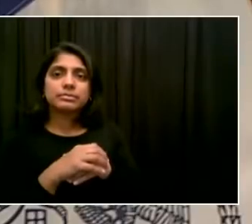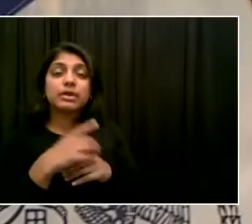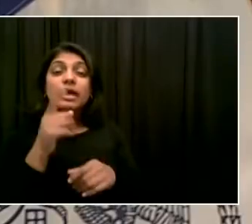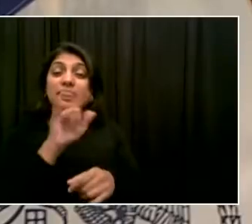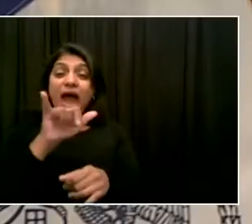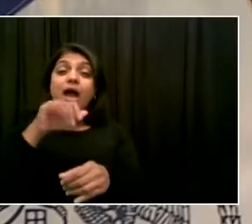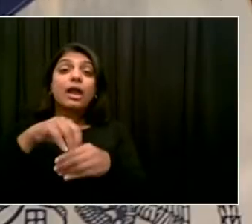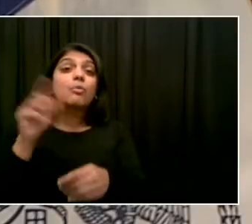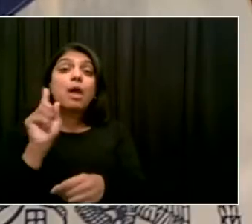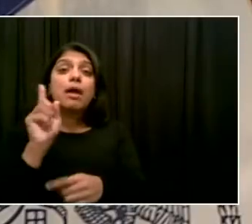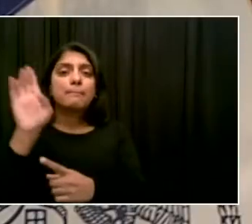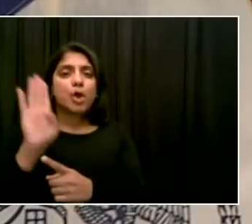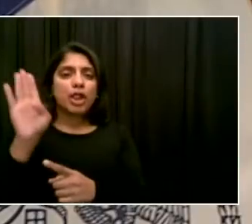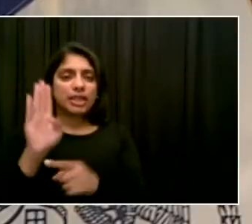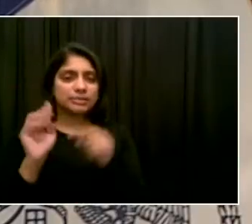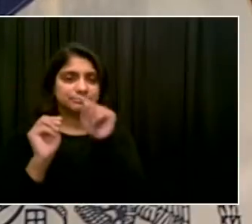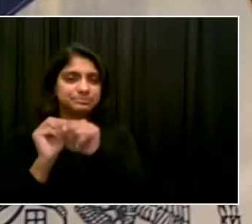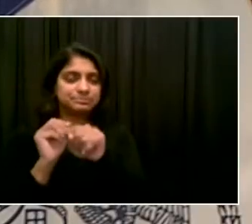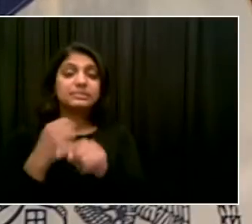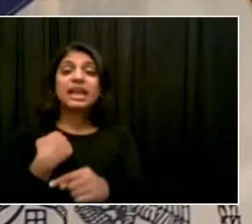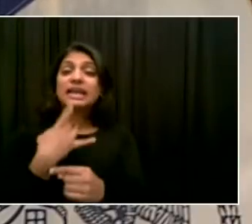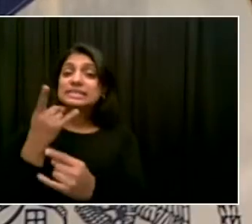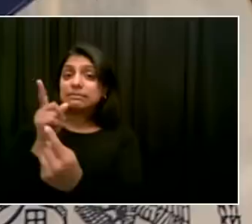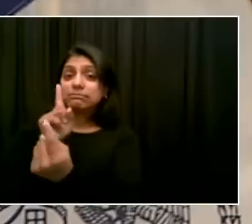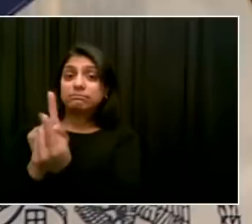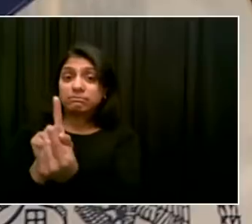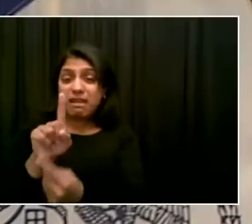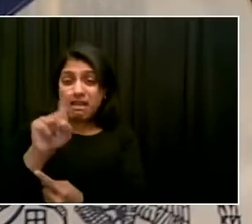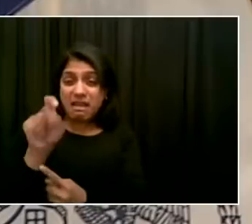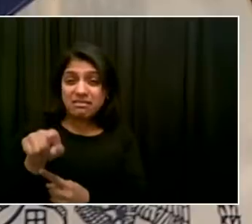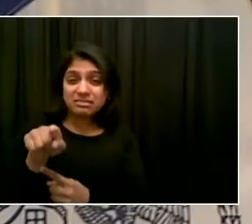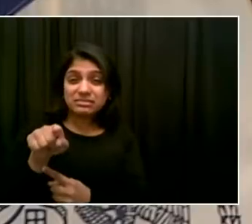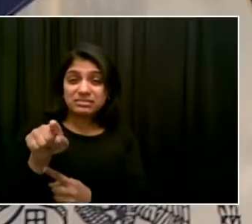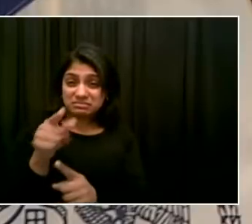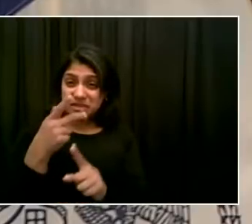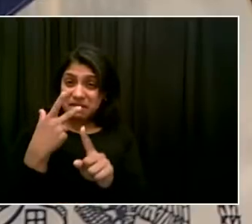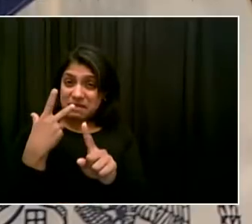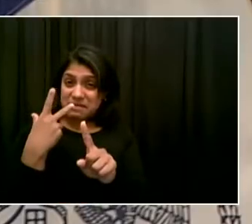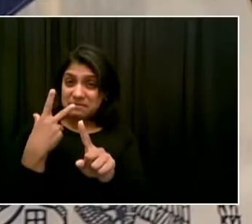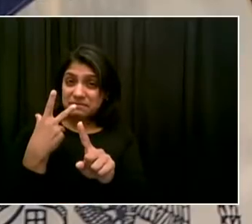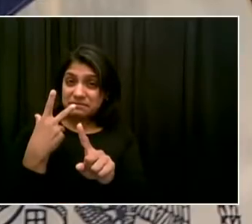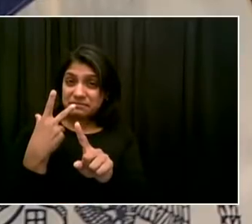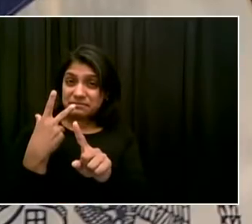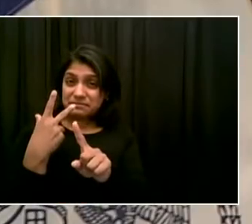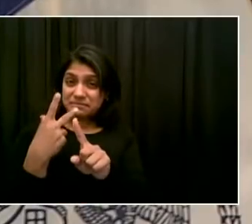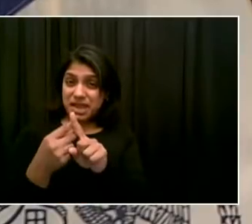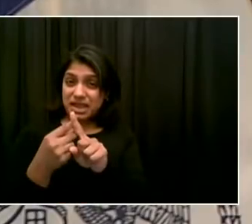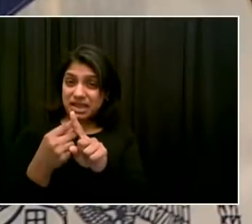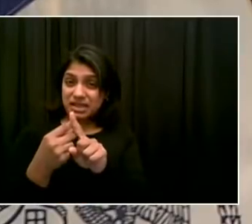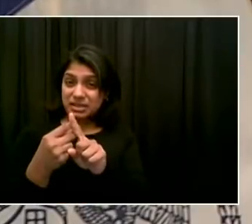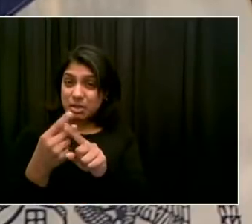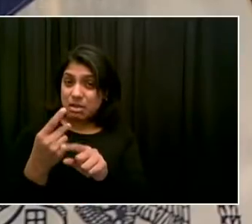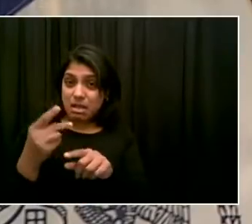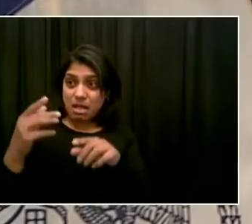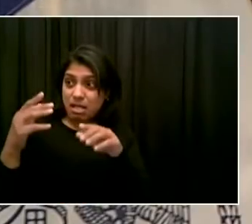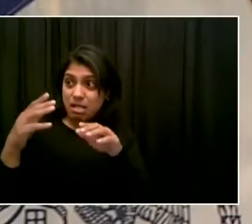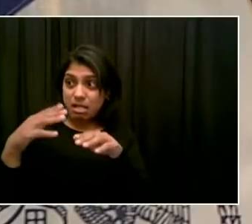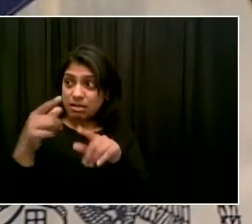TO LET YOU KNOW WHAT HE SAID AND GET YOUR REATICON. HE SAID HE DISAGREES WITH PEOPLE LOSING THEIR JOBS VEOR VACCINE. HE SAYS IT'S A BAD POLICY AND MEAN-SPIRITED POLICY TO DO